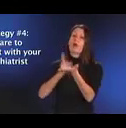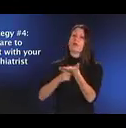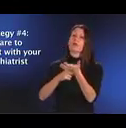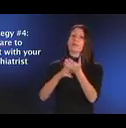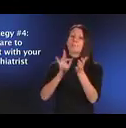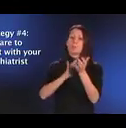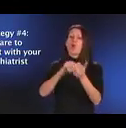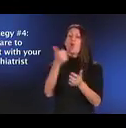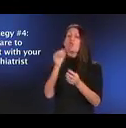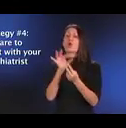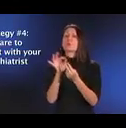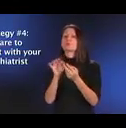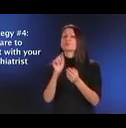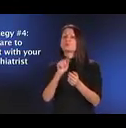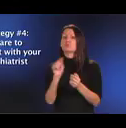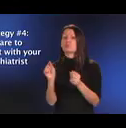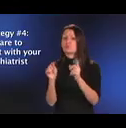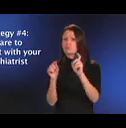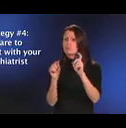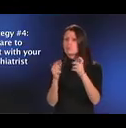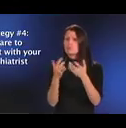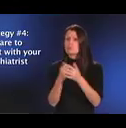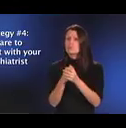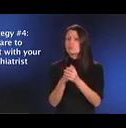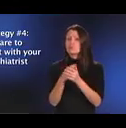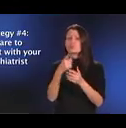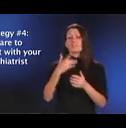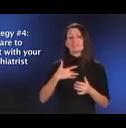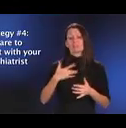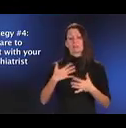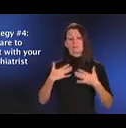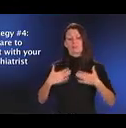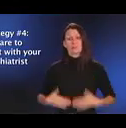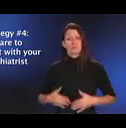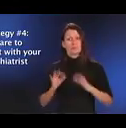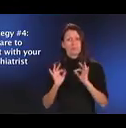Are they feeling physically ok?